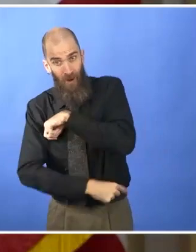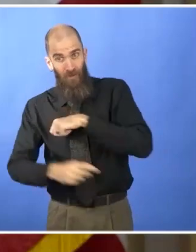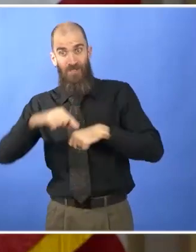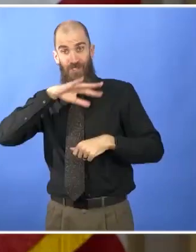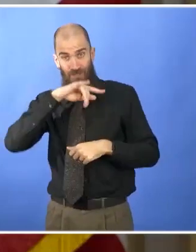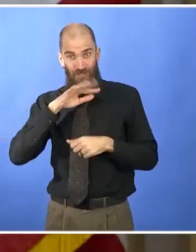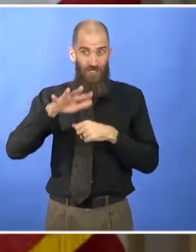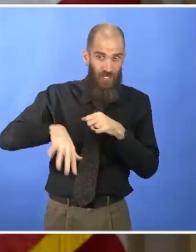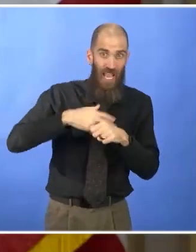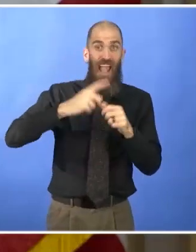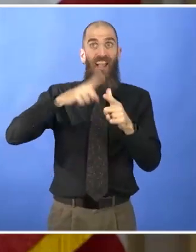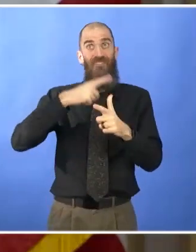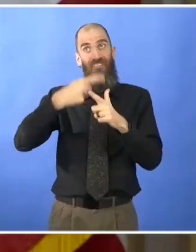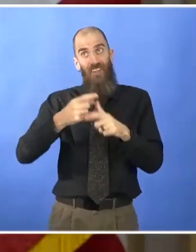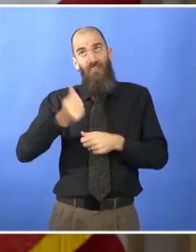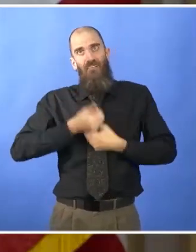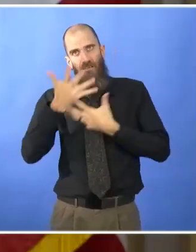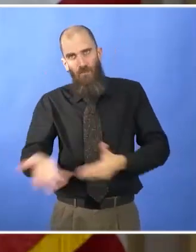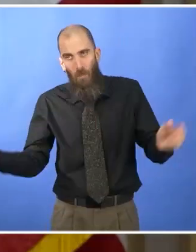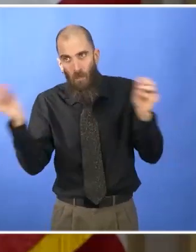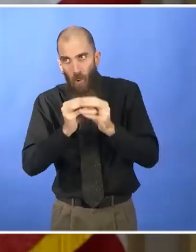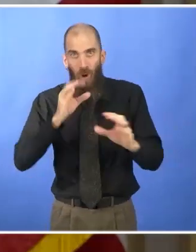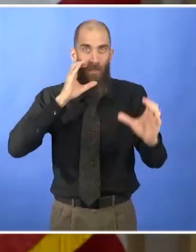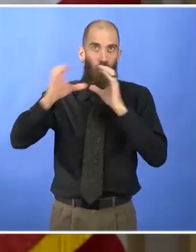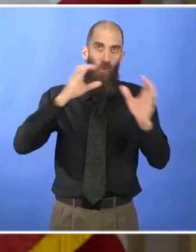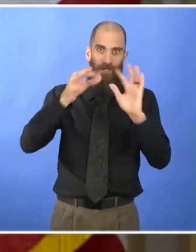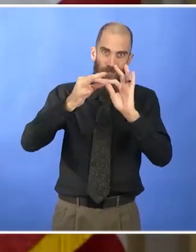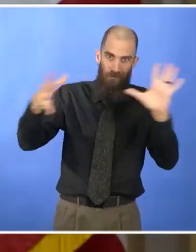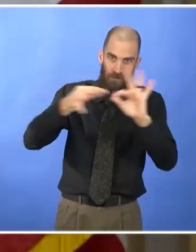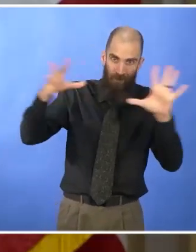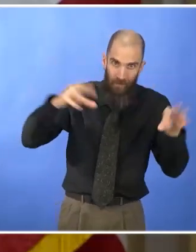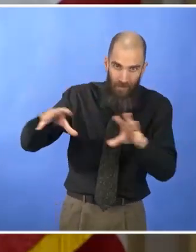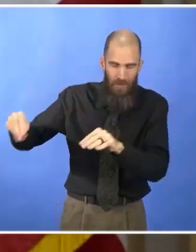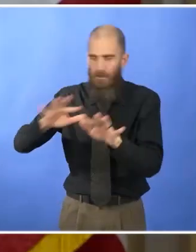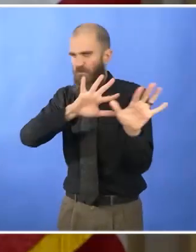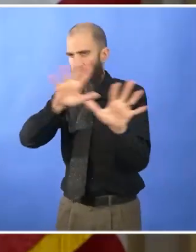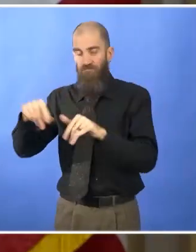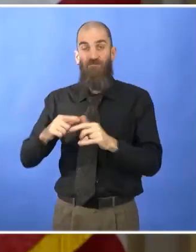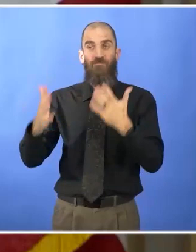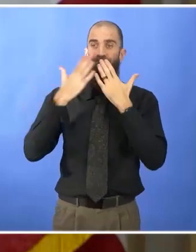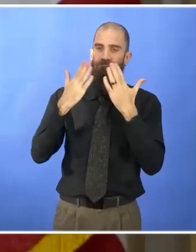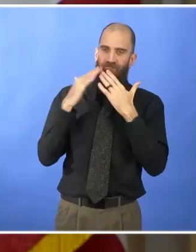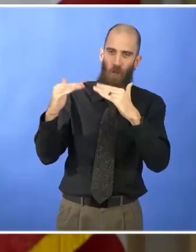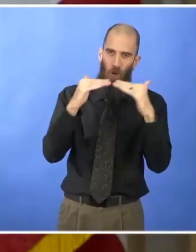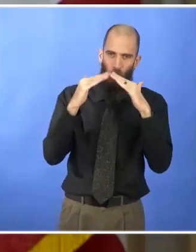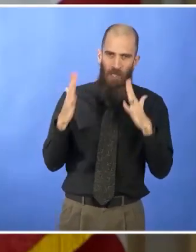IMPORTANT STEP. I WANT TO THANK THE EXPERT